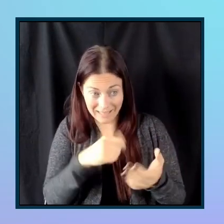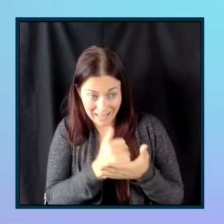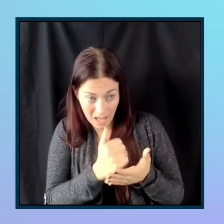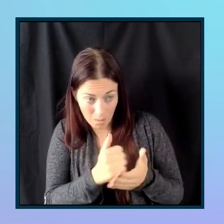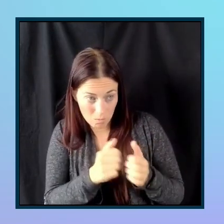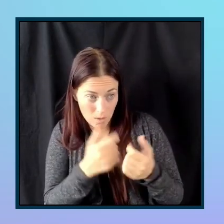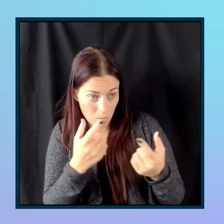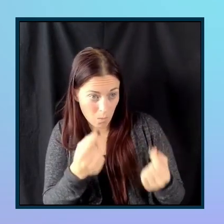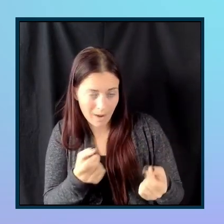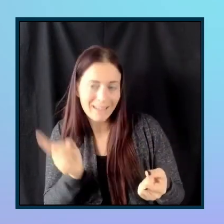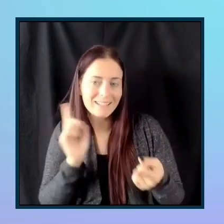Great advice.